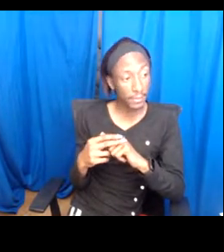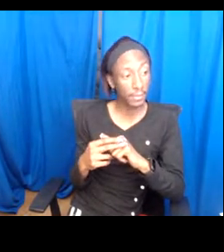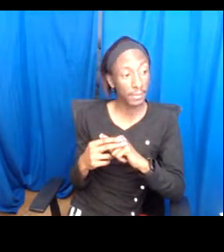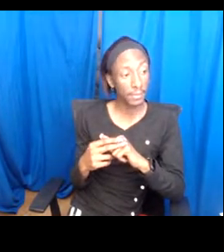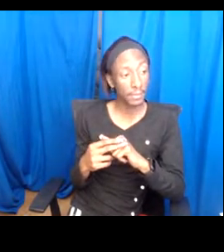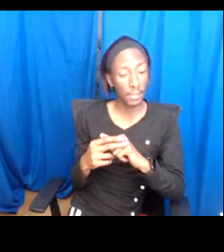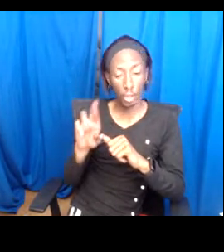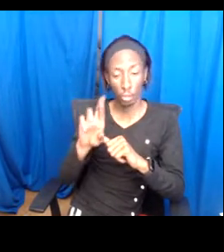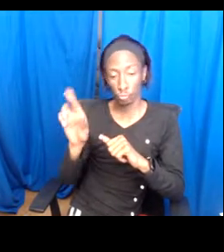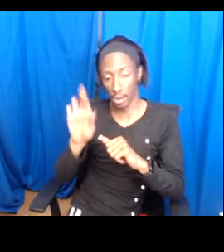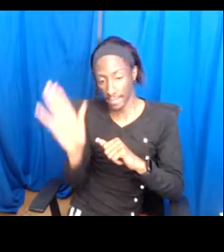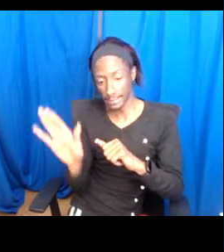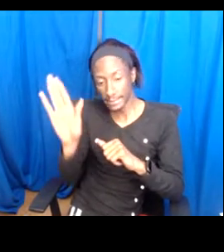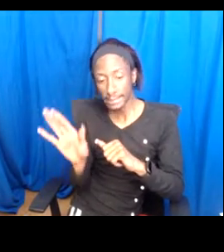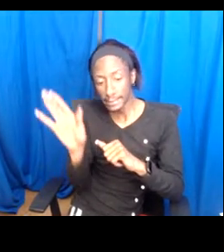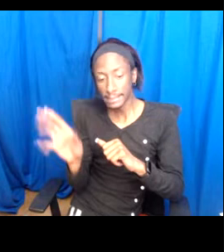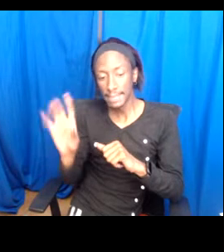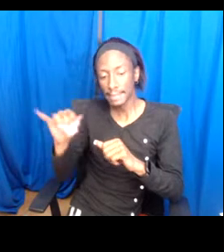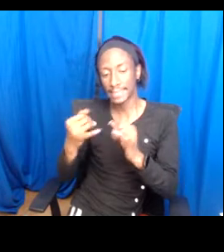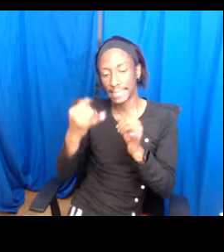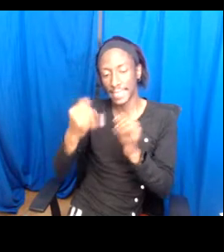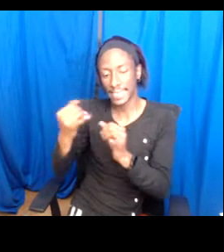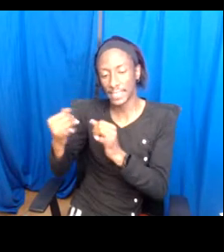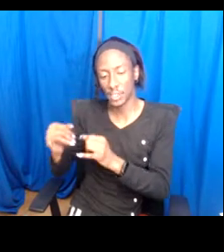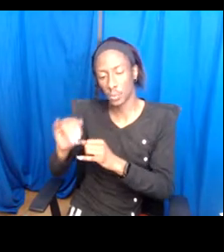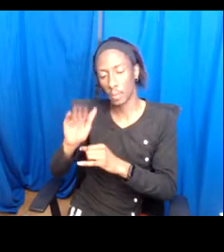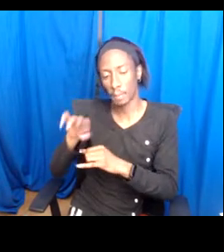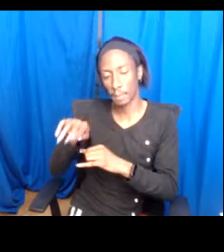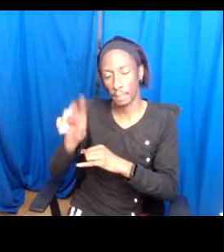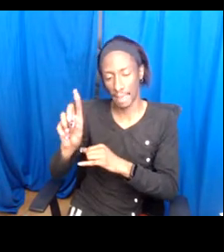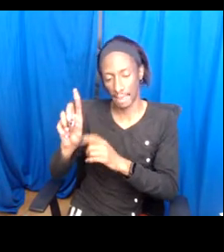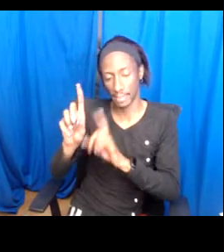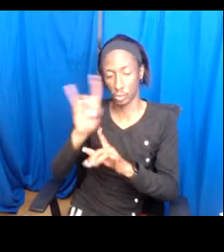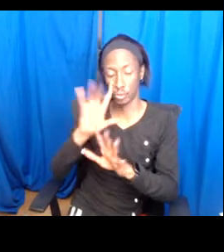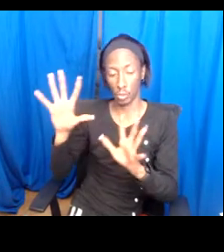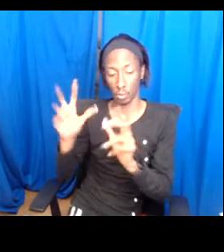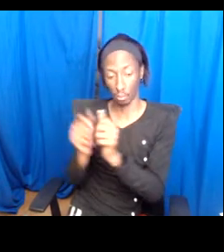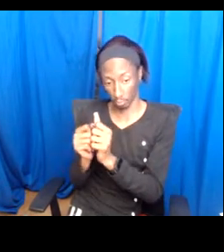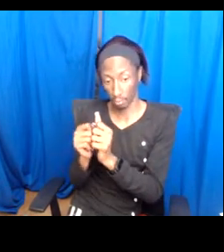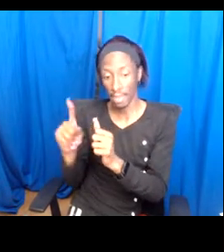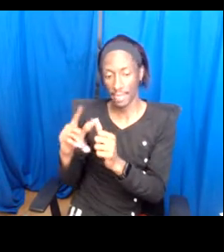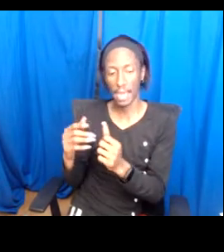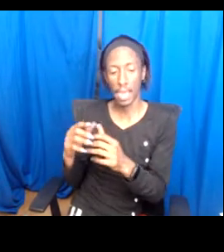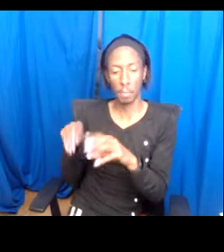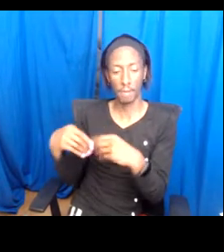You can think of those as being individual bands. And so when we combine them together they start to provide an image.